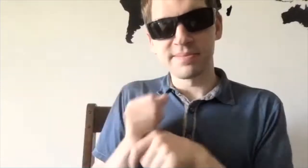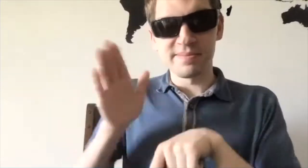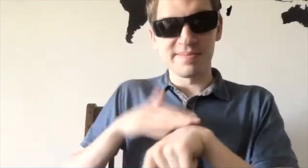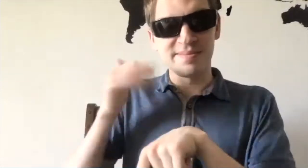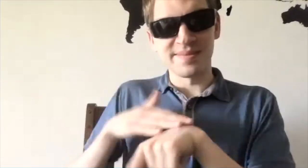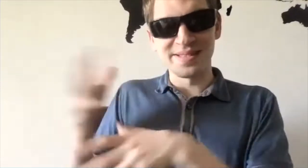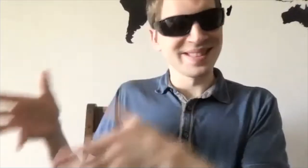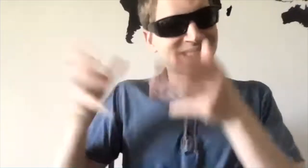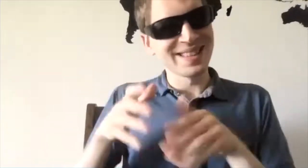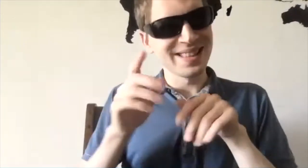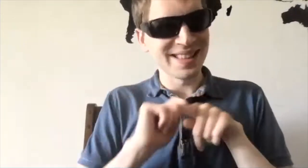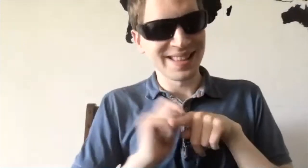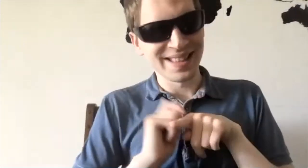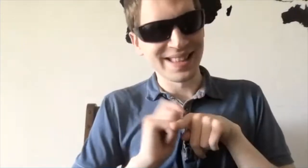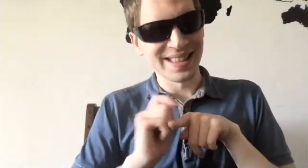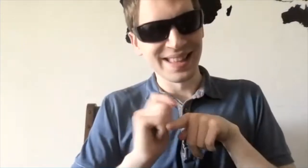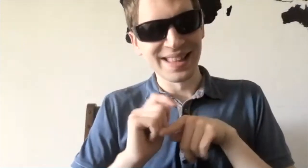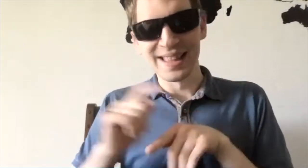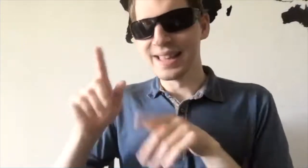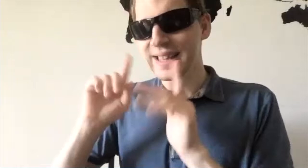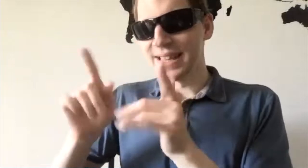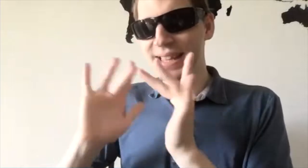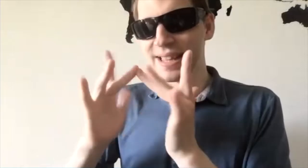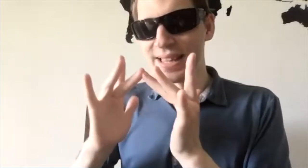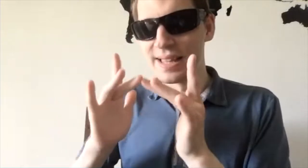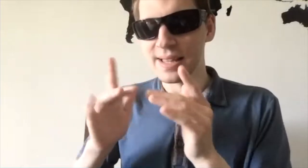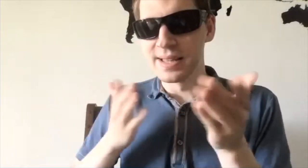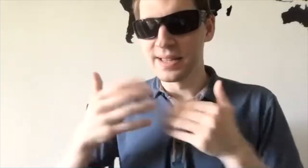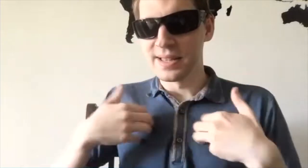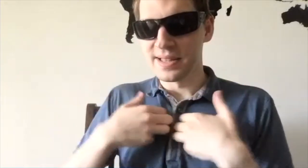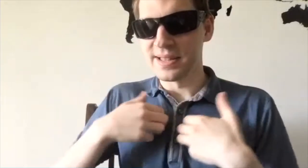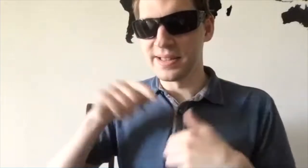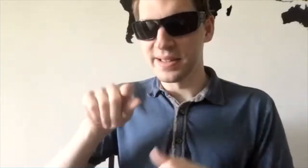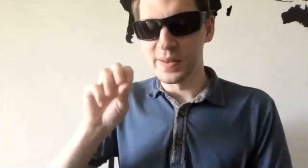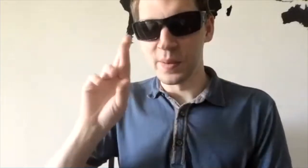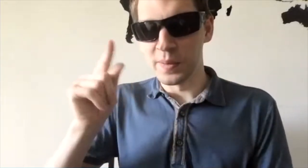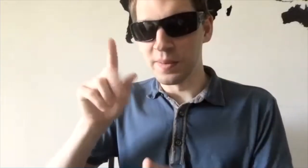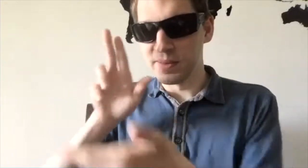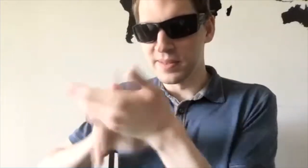they want to bring their pets with them as they travel and they get a form online and